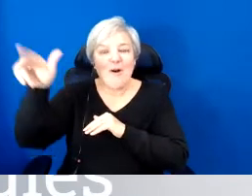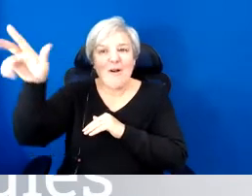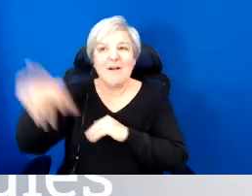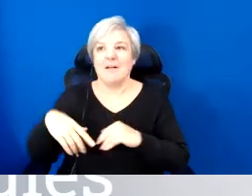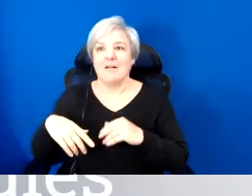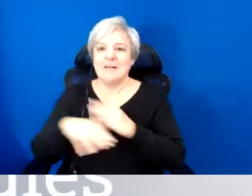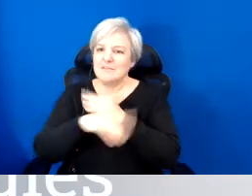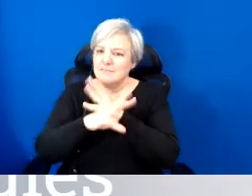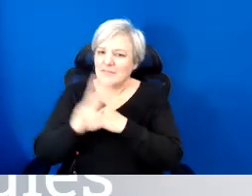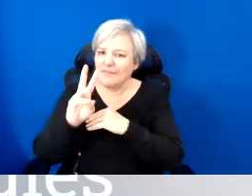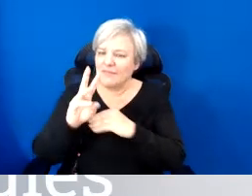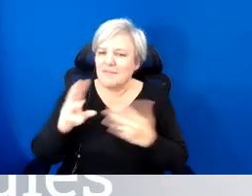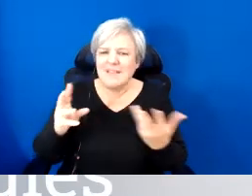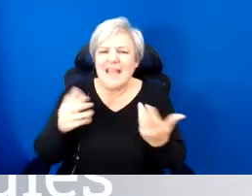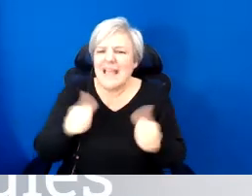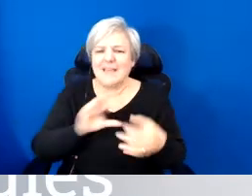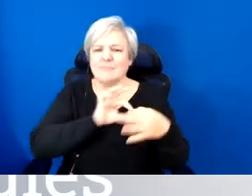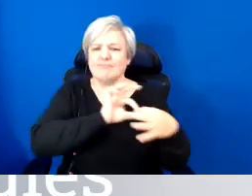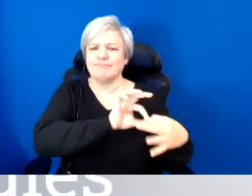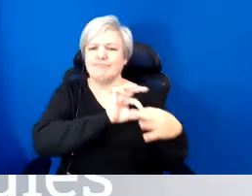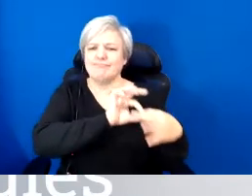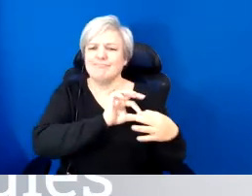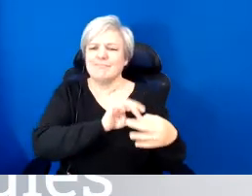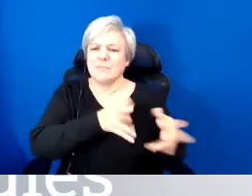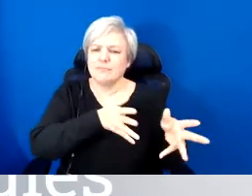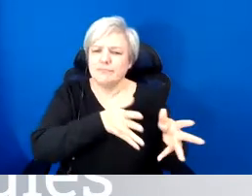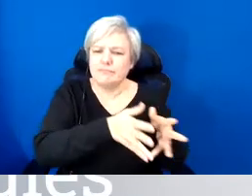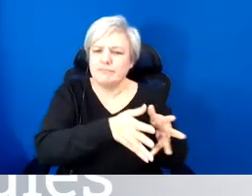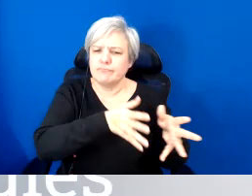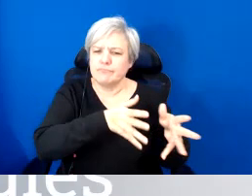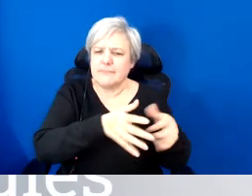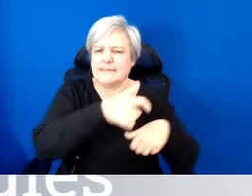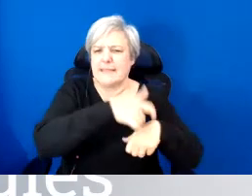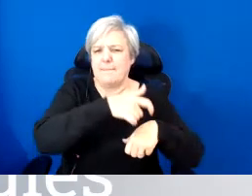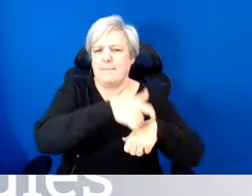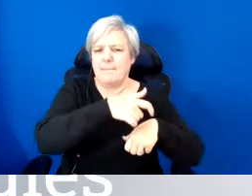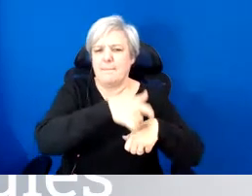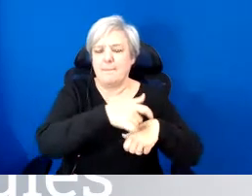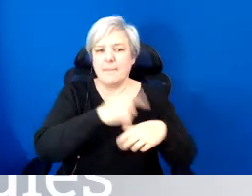The idea here is to build rapport by committing to a regular time in reliability.